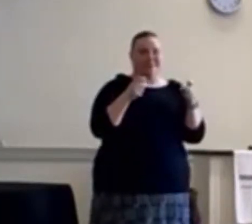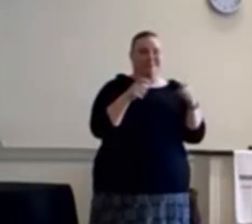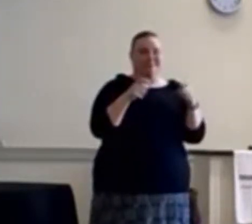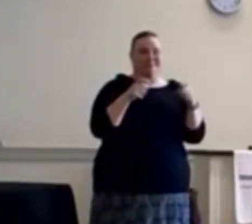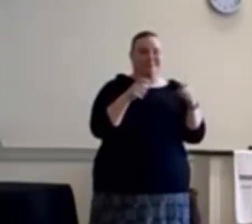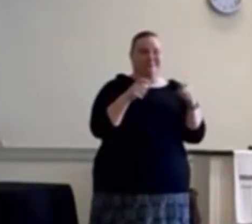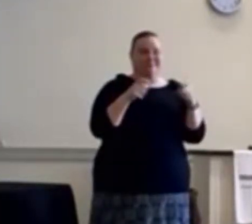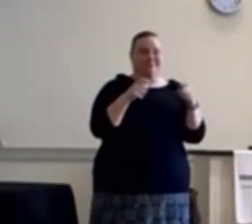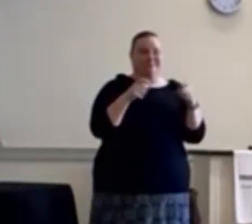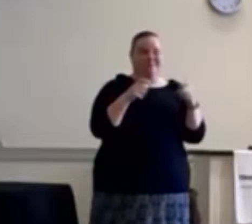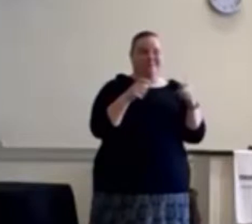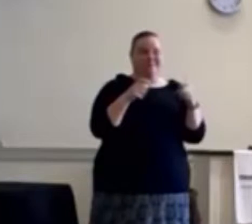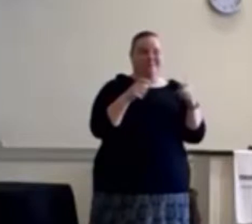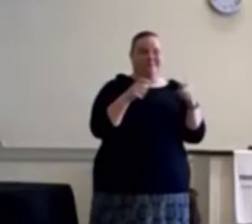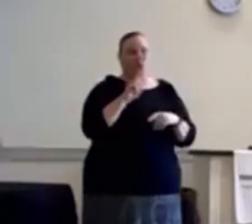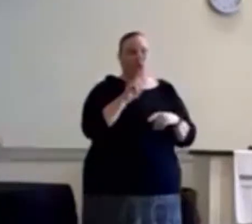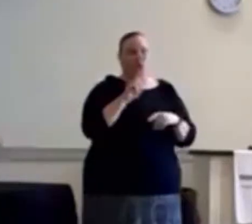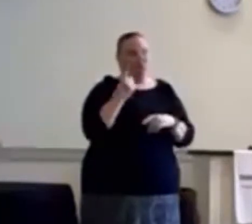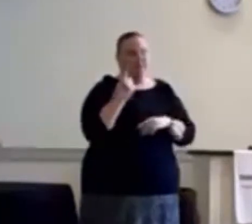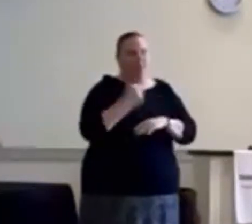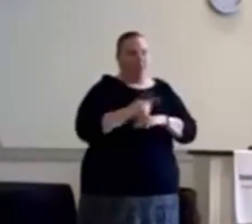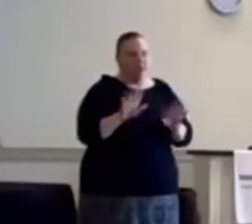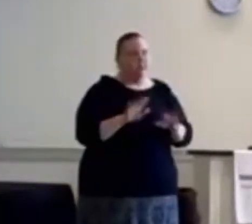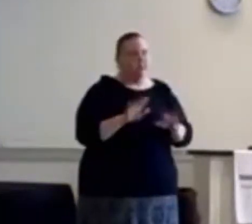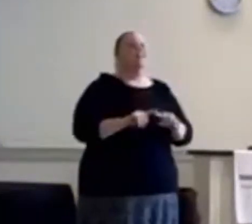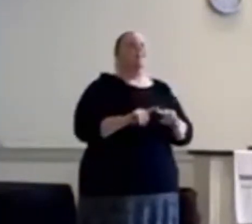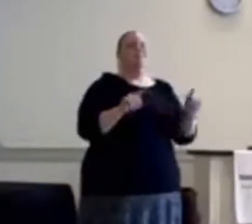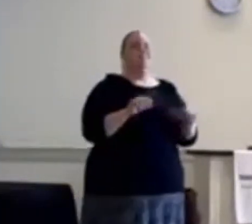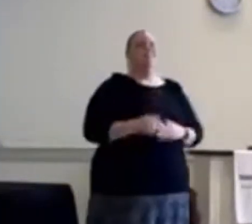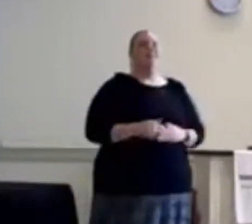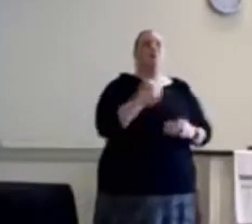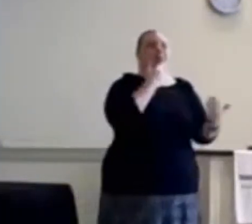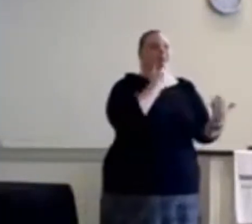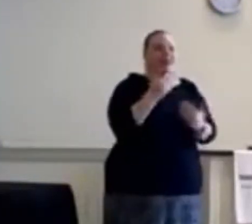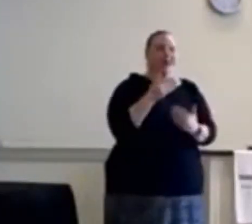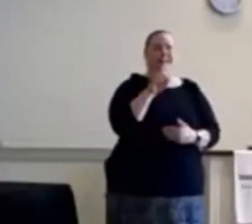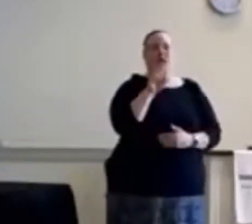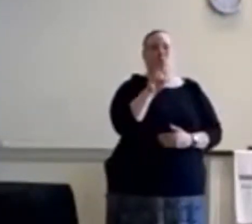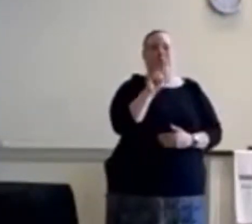there... so I want to thank Disability Rights North Carolina for hosting this